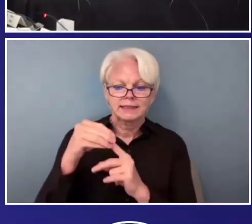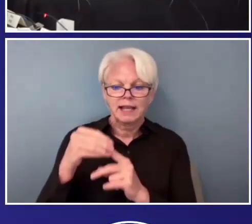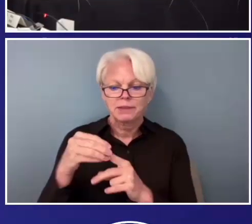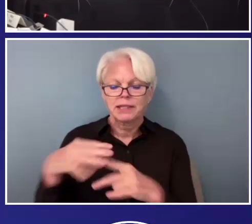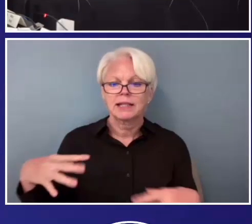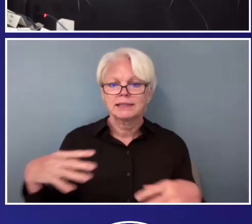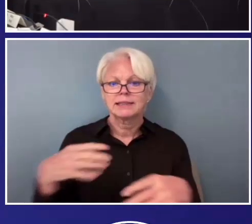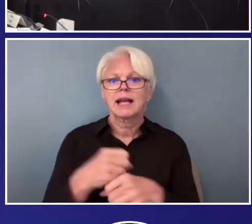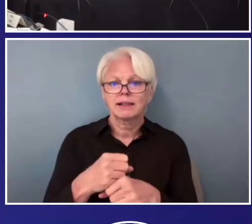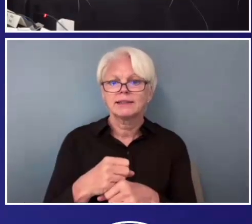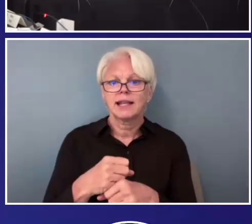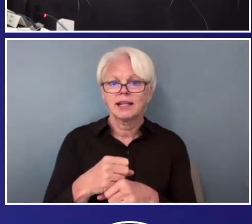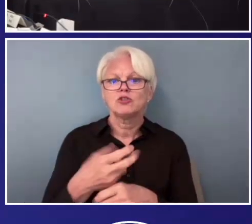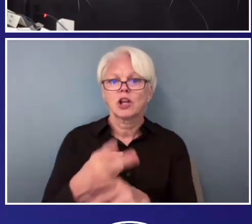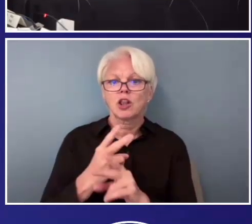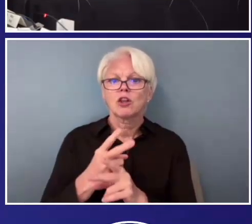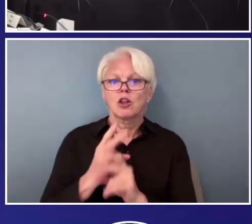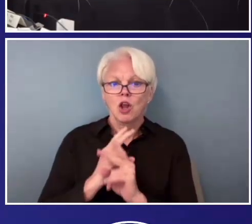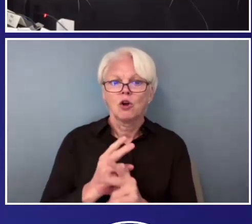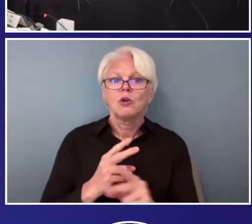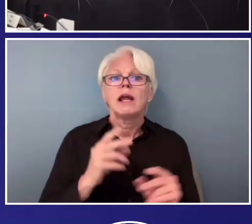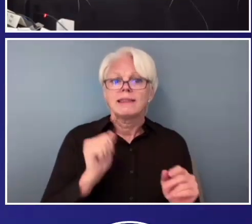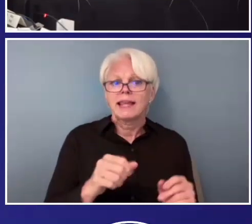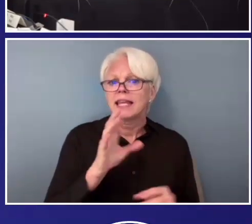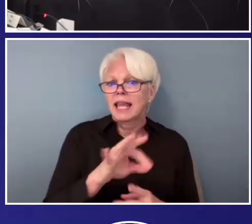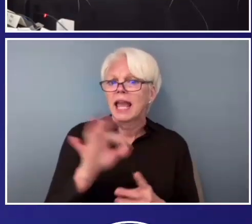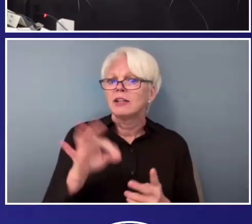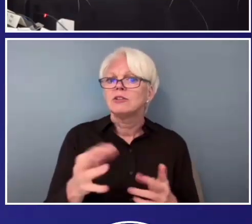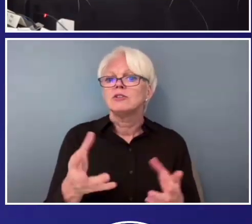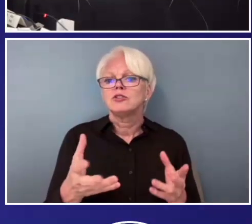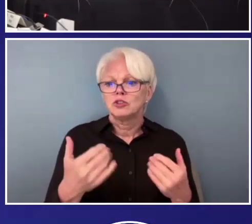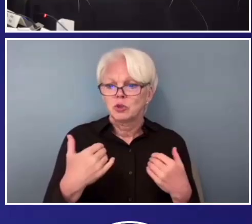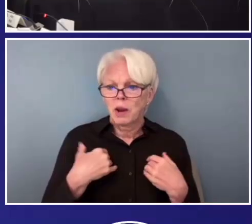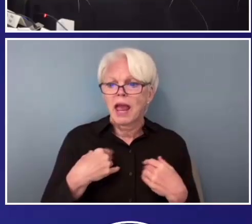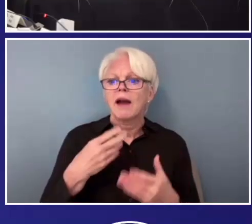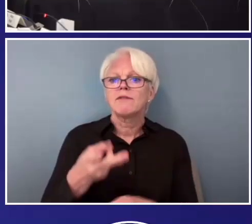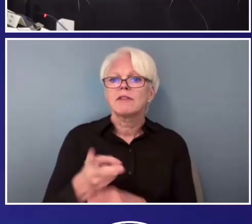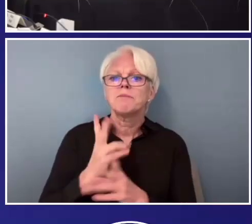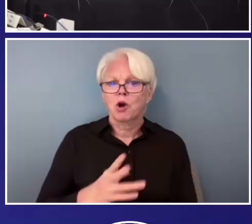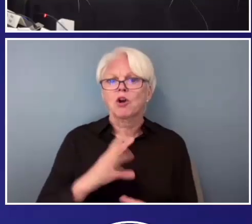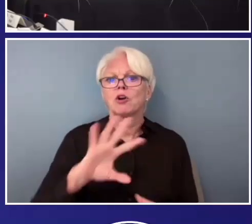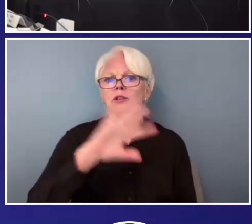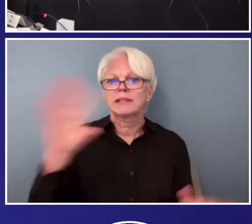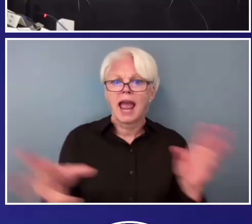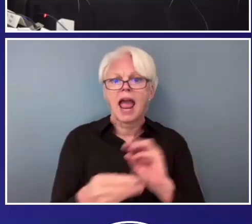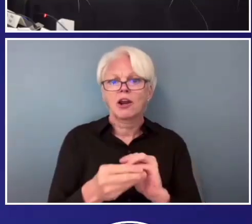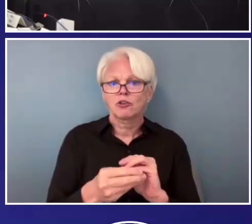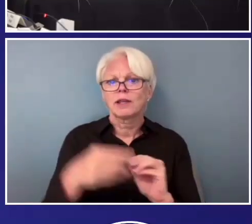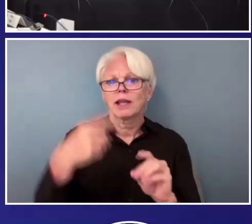may elect to have the borrower's aggregate monthly payment for all such loans not